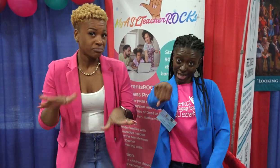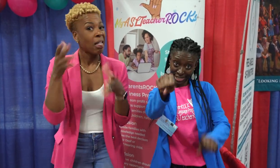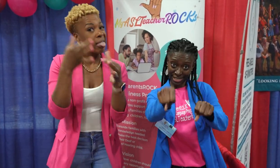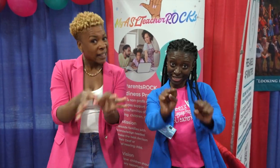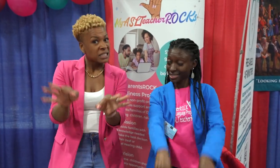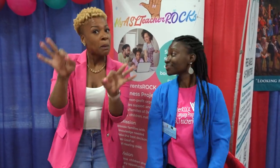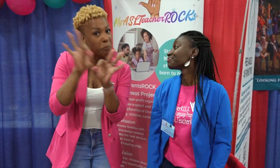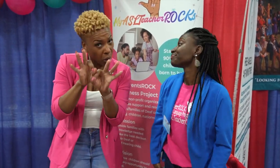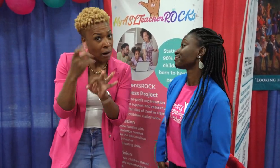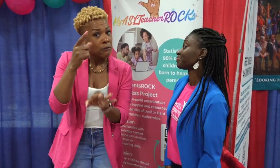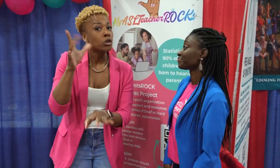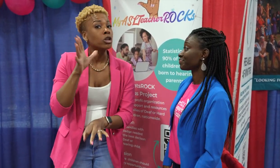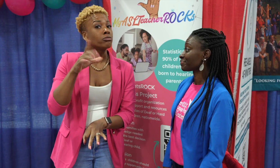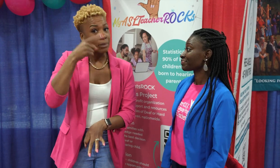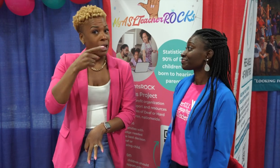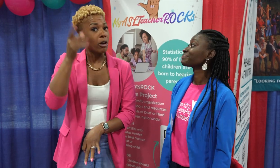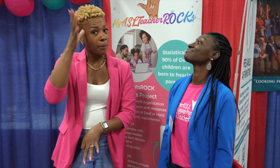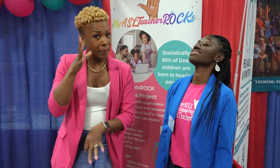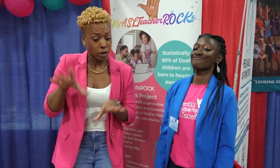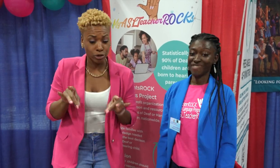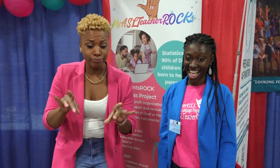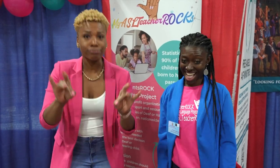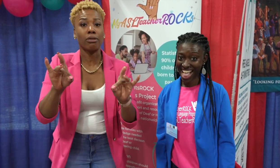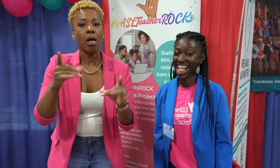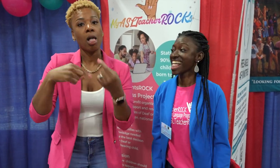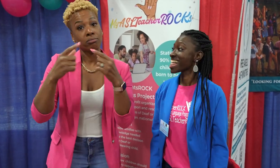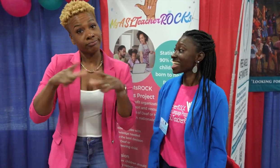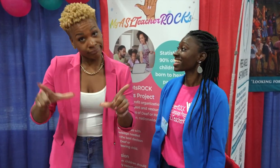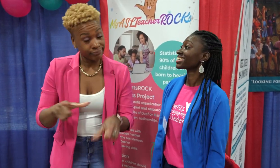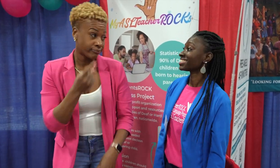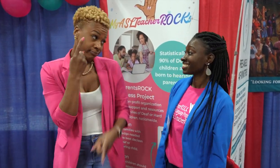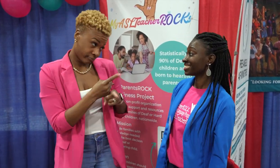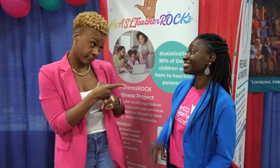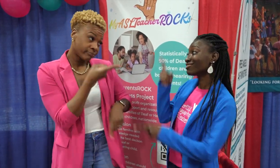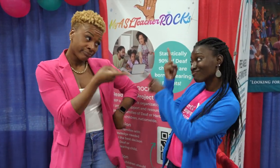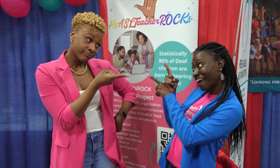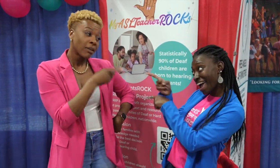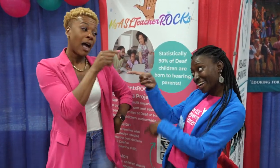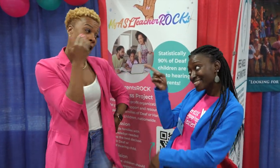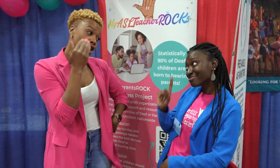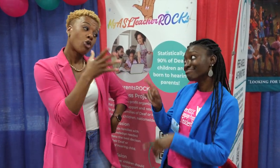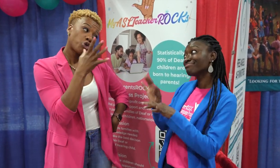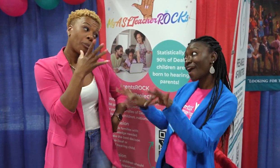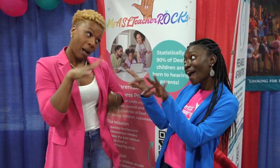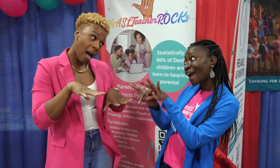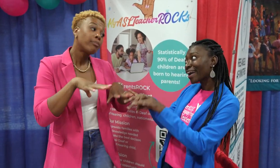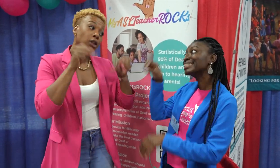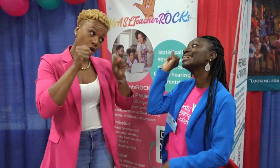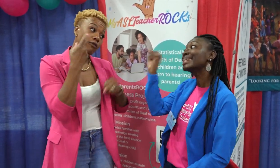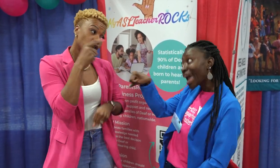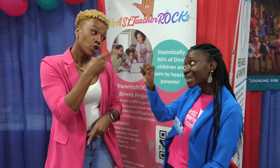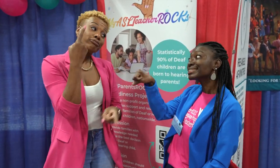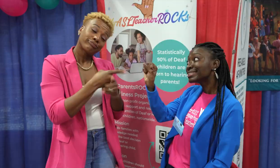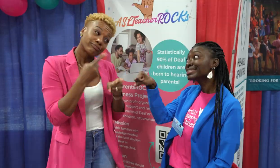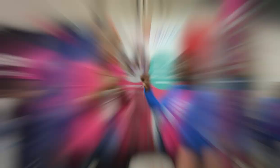That's right! It's important for hearing parents to learn sign language, isn't it? Yes, super important! I know your mom learned for you!